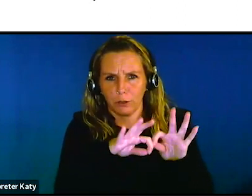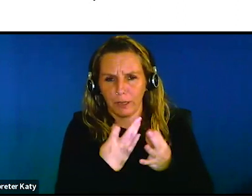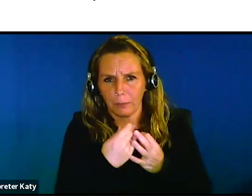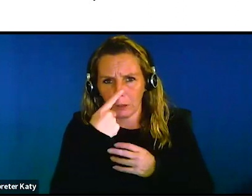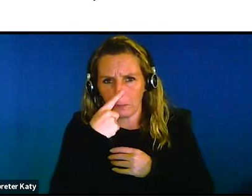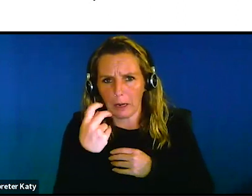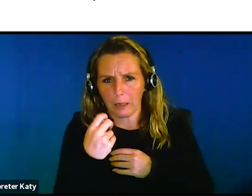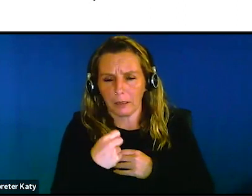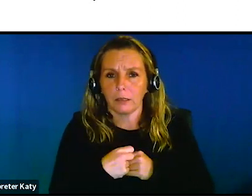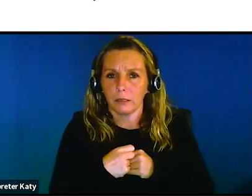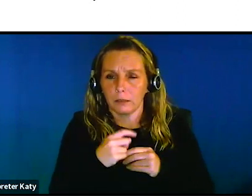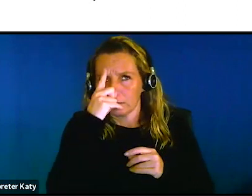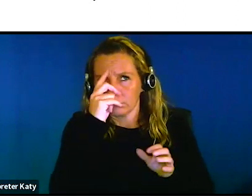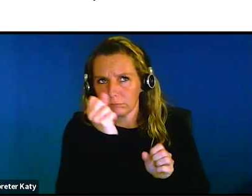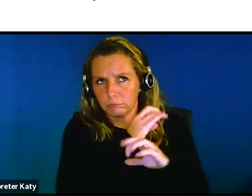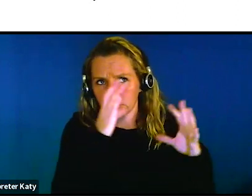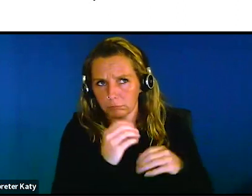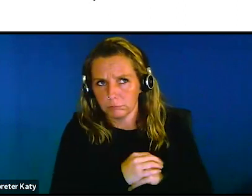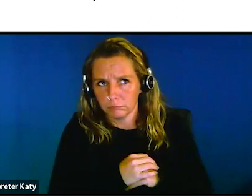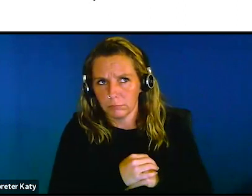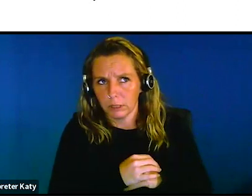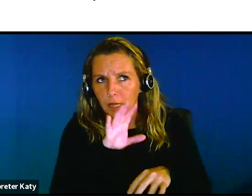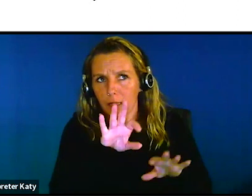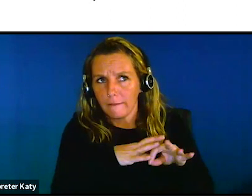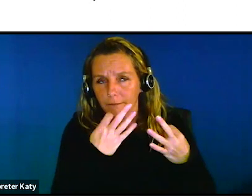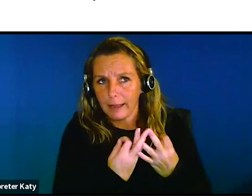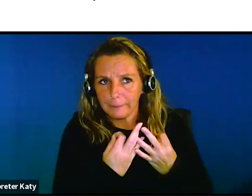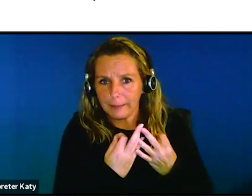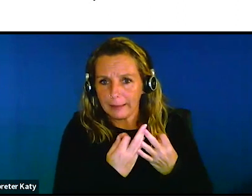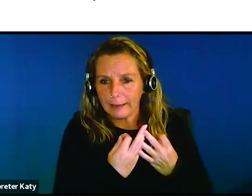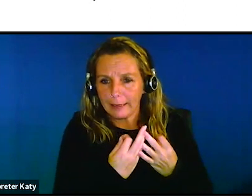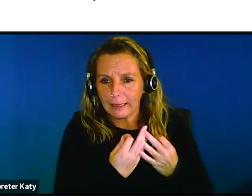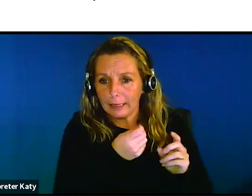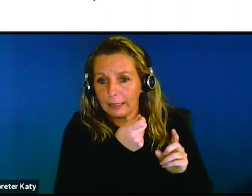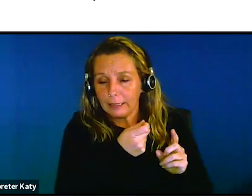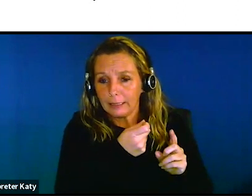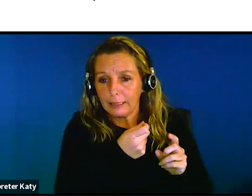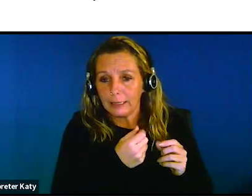Is it available to those who have have physical disability?